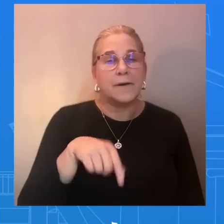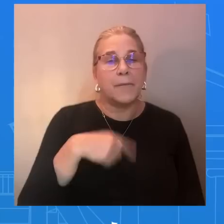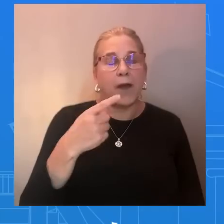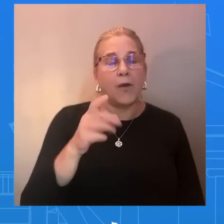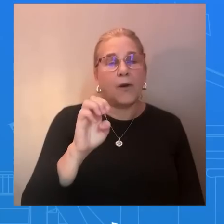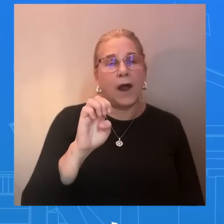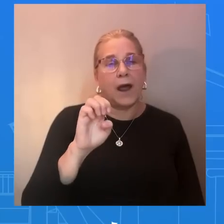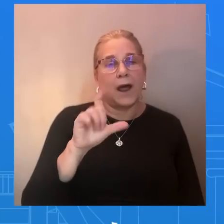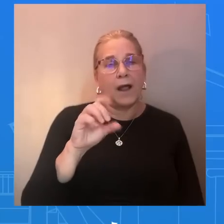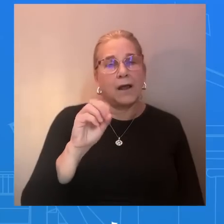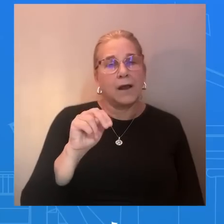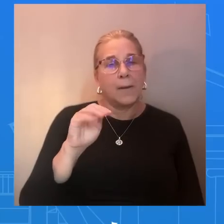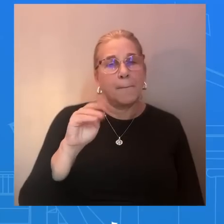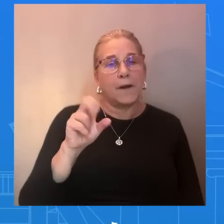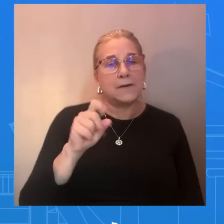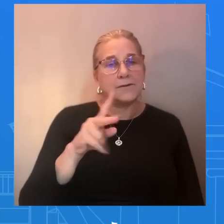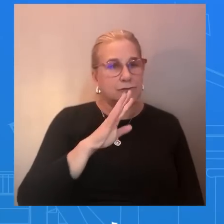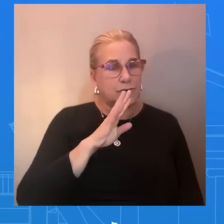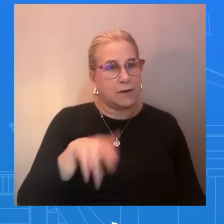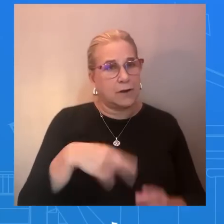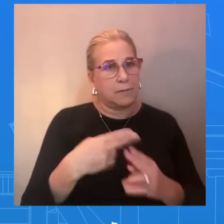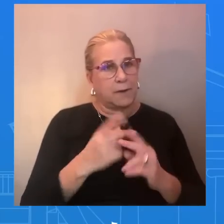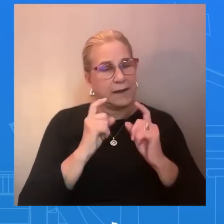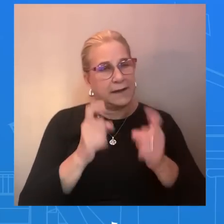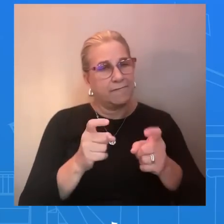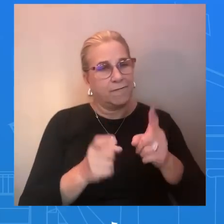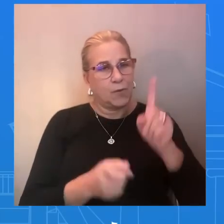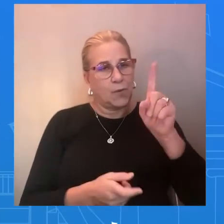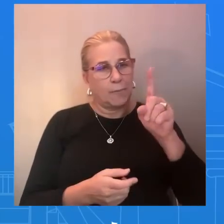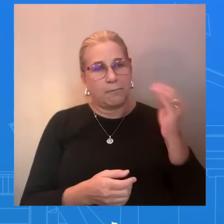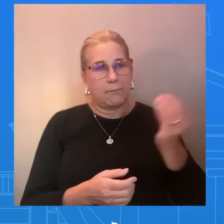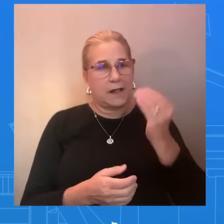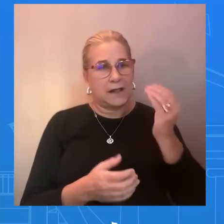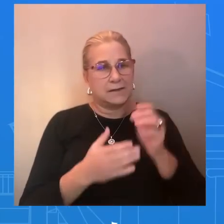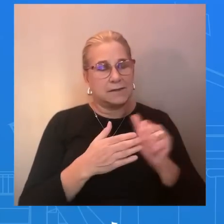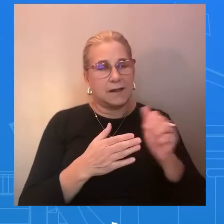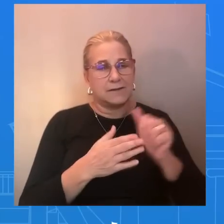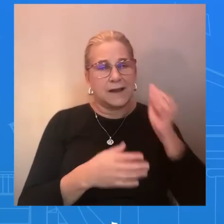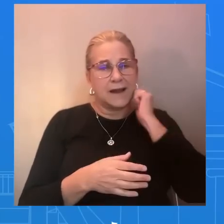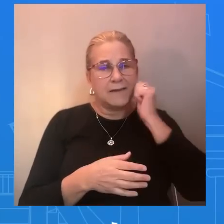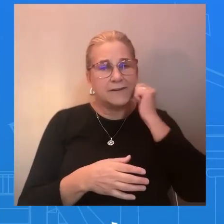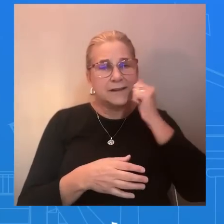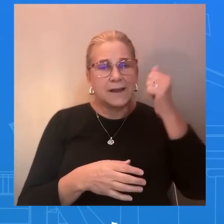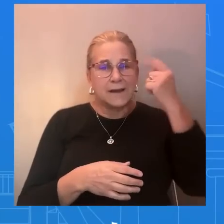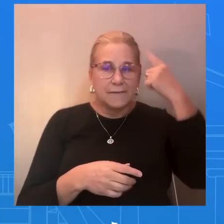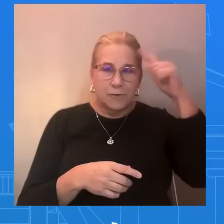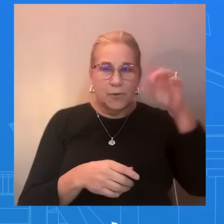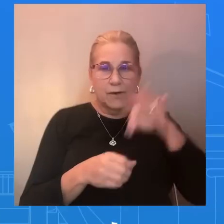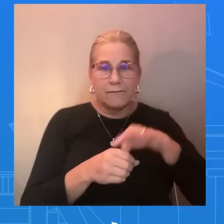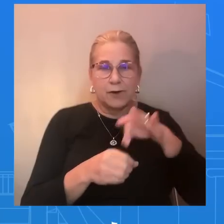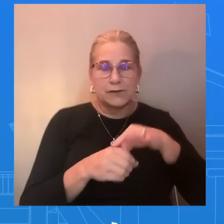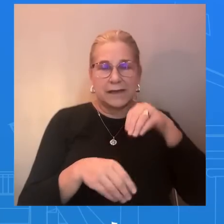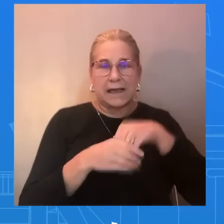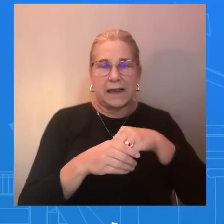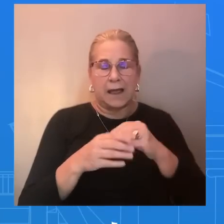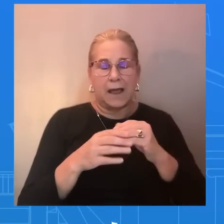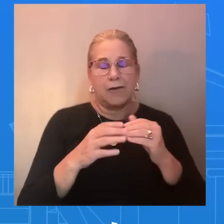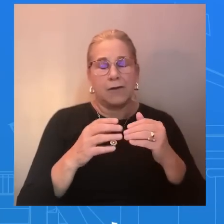Some experts are saying this is clearly illegal vote buying. Does the White House believe what he’s doing is illegal? Ms. Jean-Pierre: So, I’m going to have to refer you to the FEC.